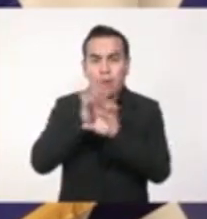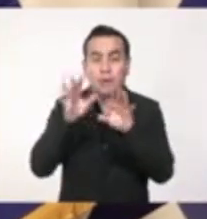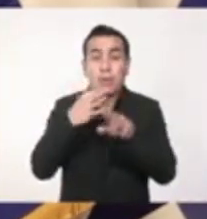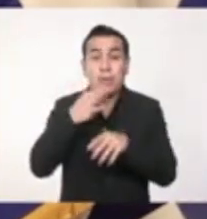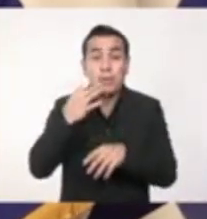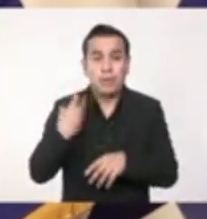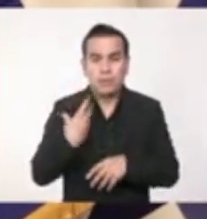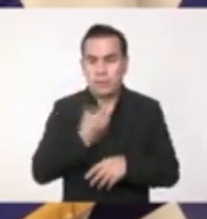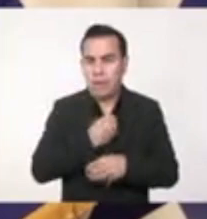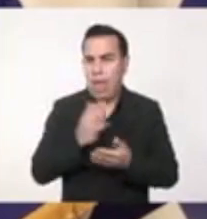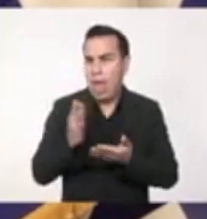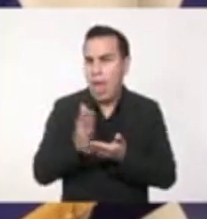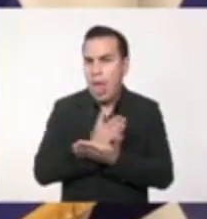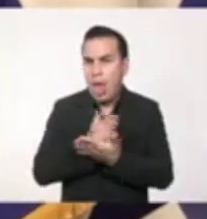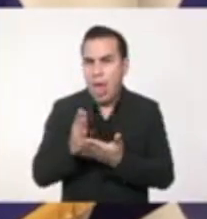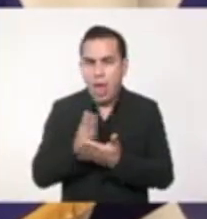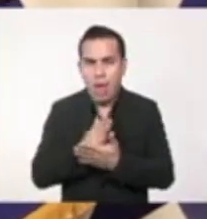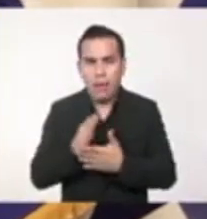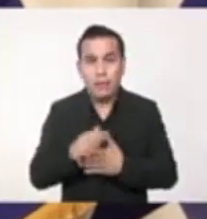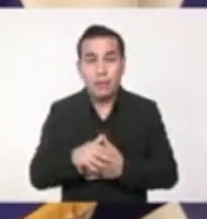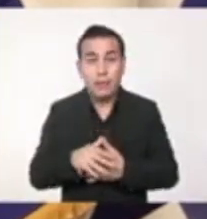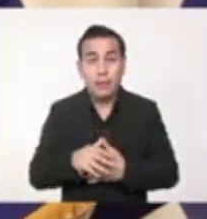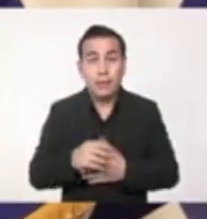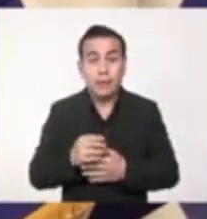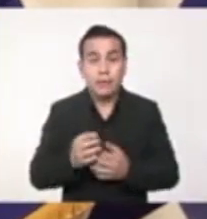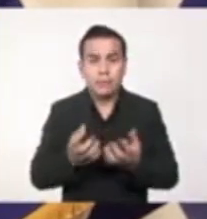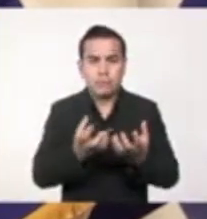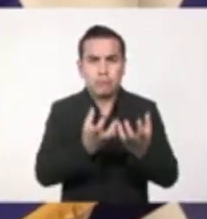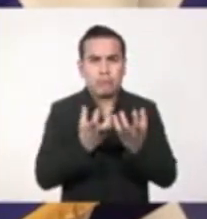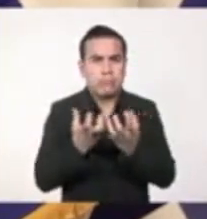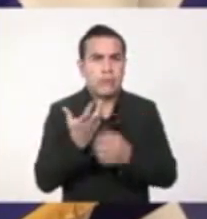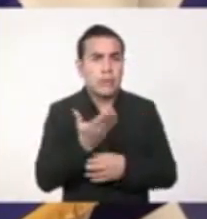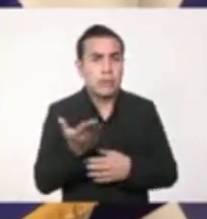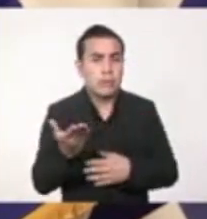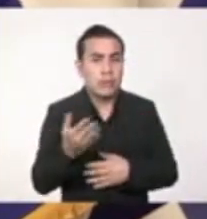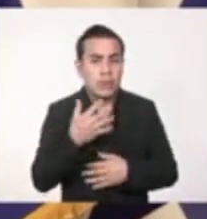U.S. In fact, we put a lot of resources into